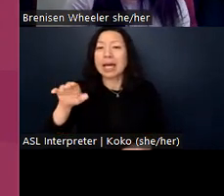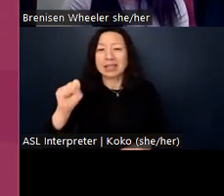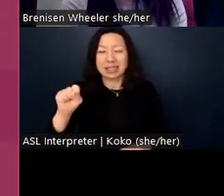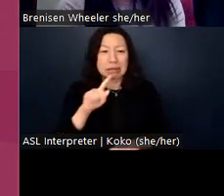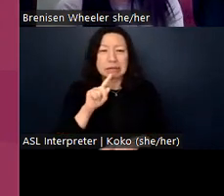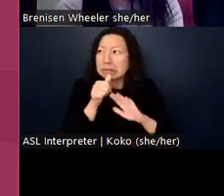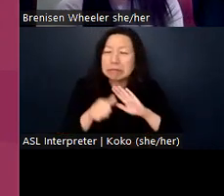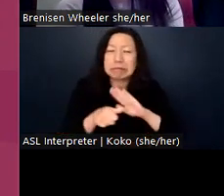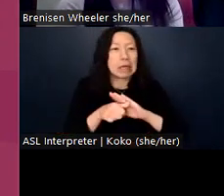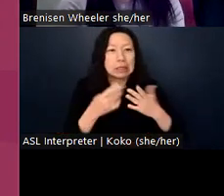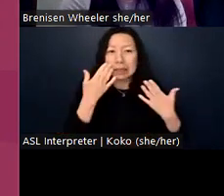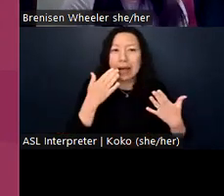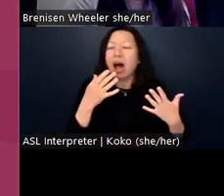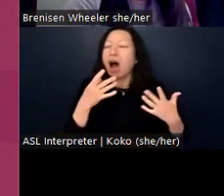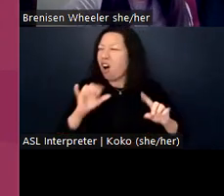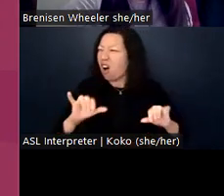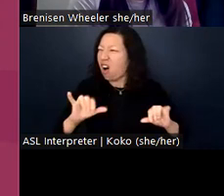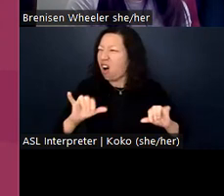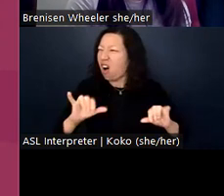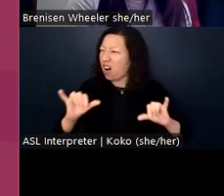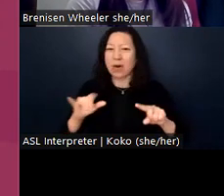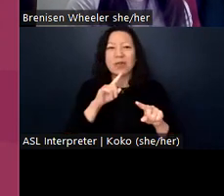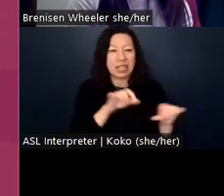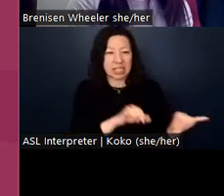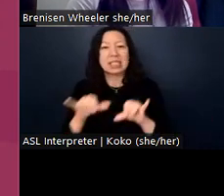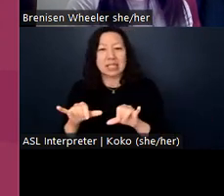you want to be with someone who pushes you to grow and approve?